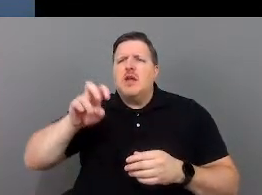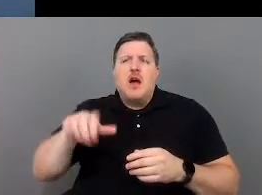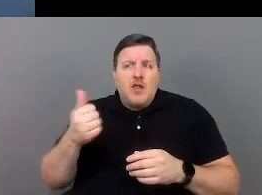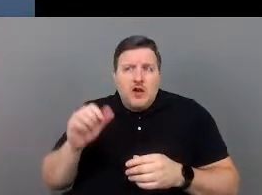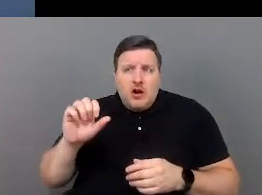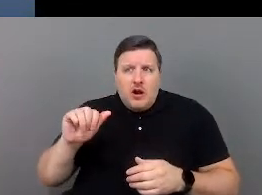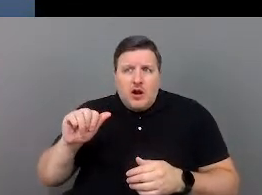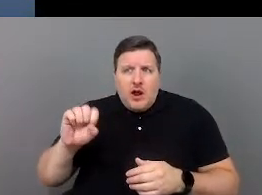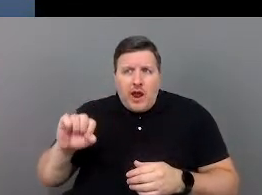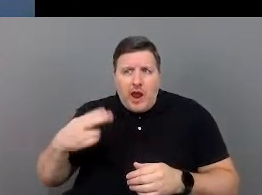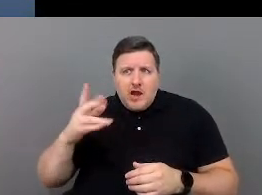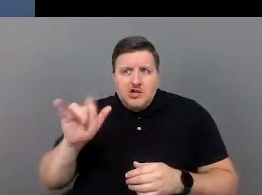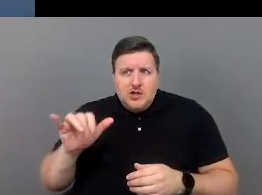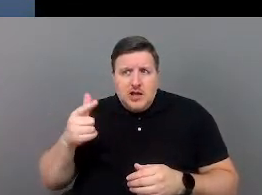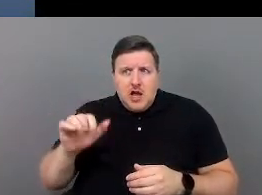HENLEY, EXAMINE STHEN WE'LL PROCEED TO THE